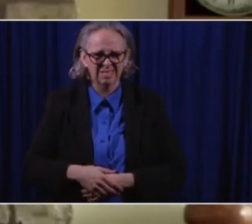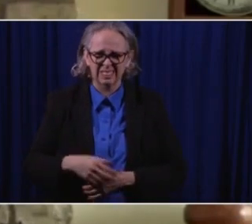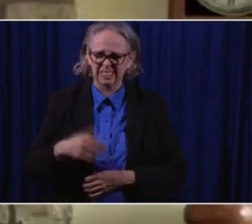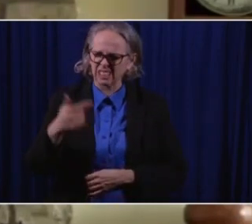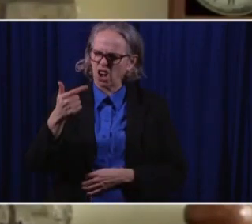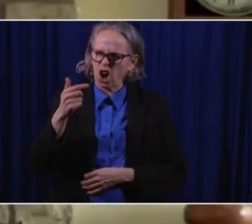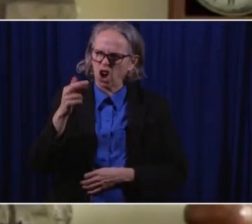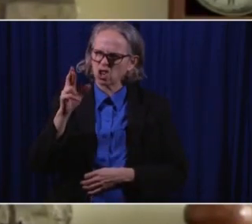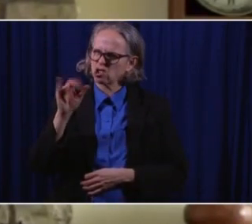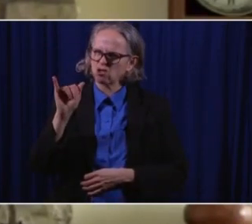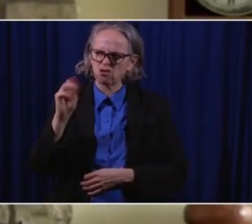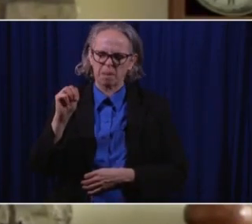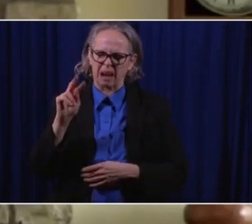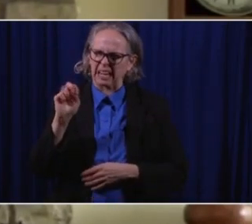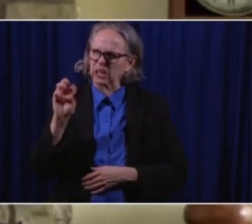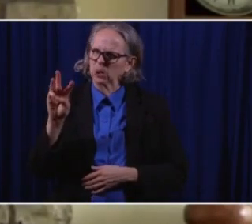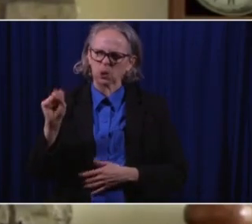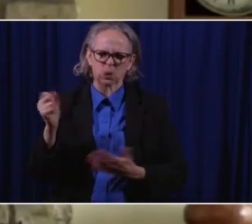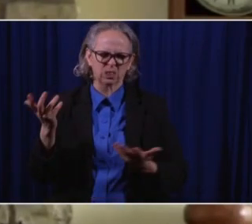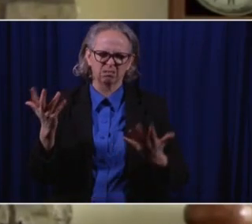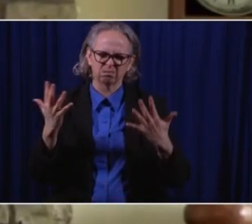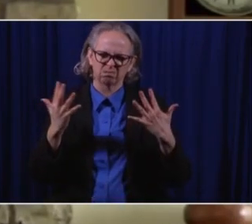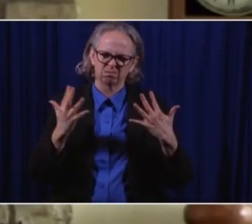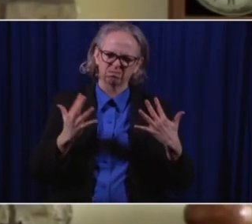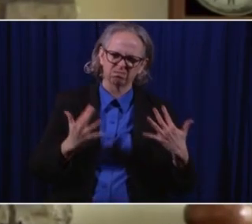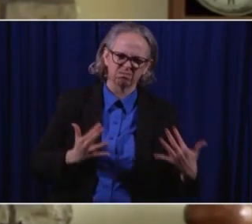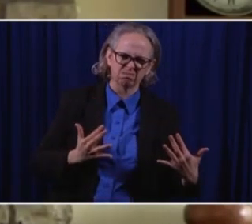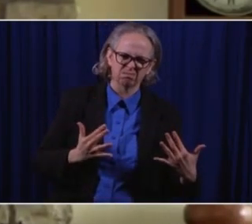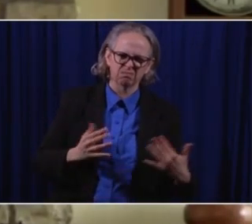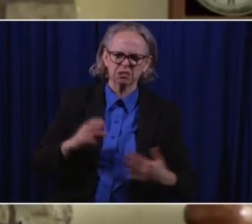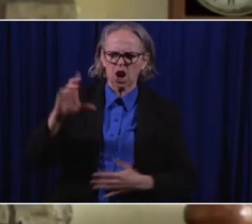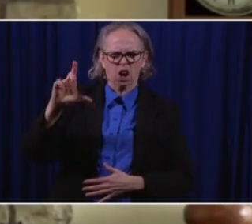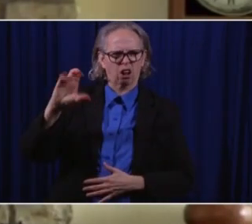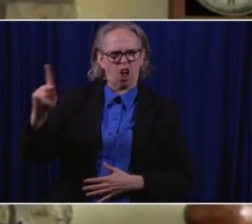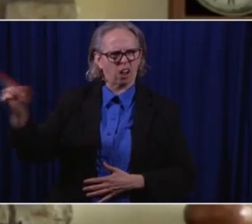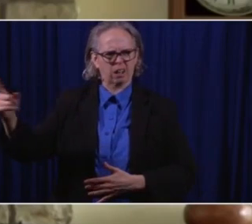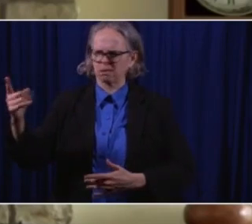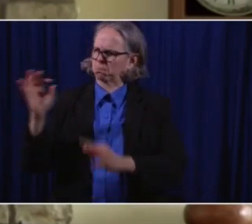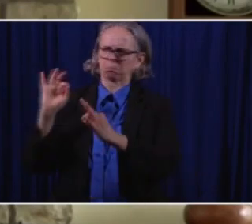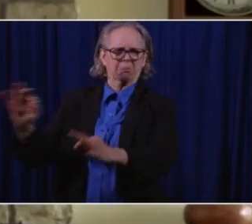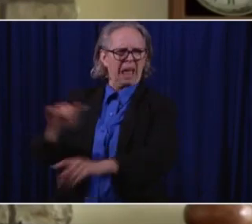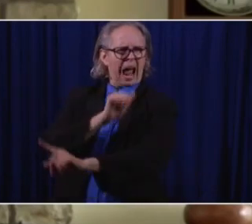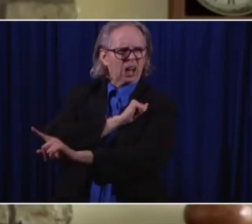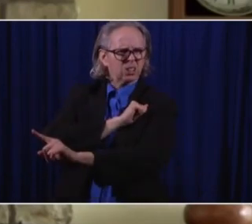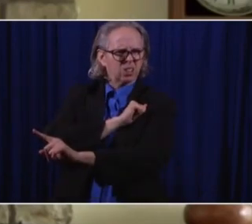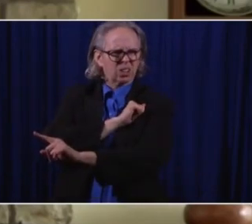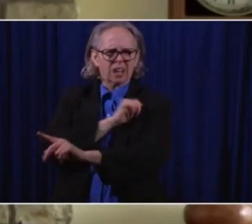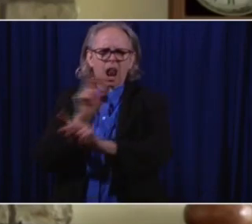appreciate it very much. Well up. You know or where to go through the data today, the continues to be grim, but then